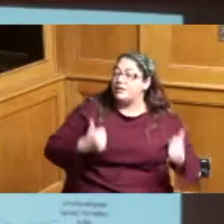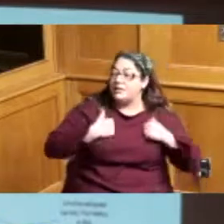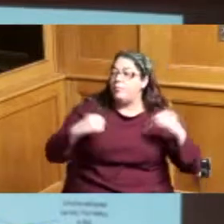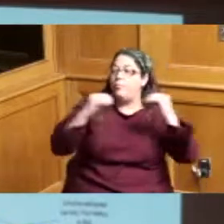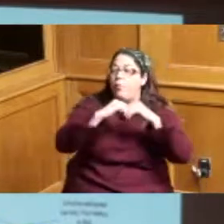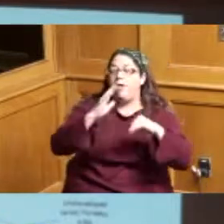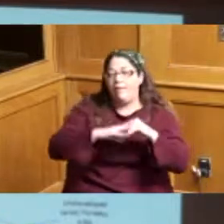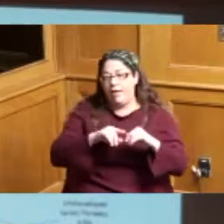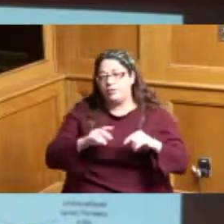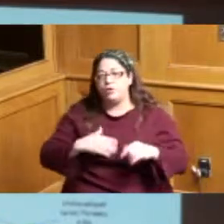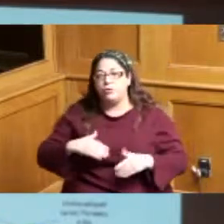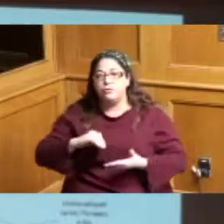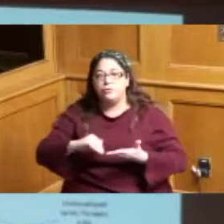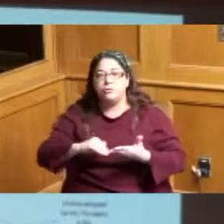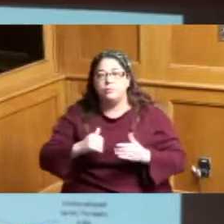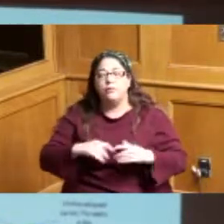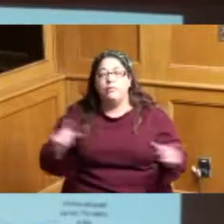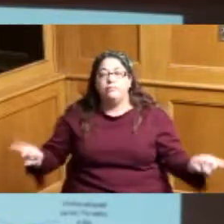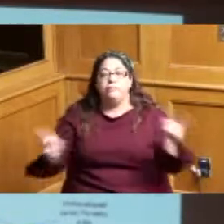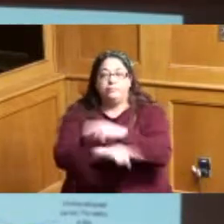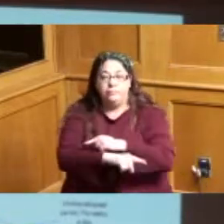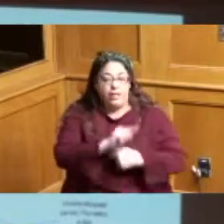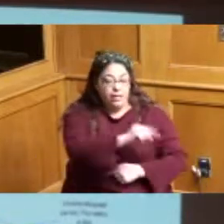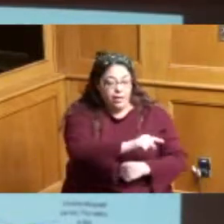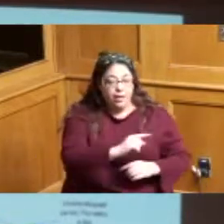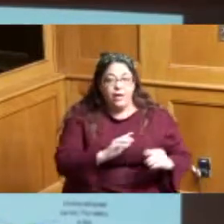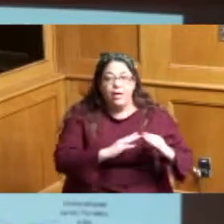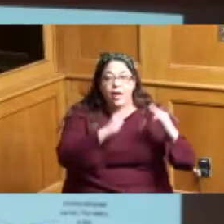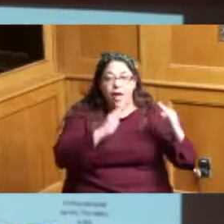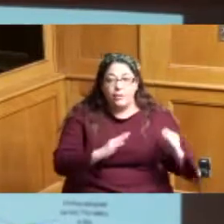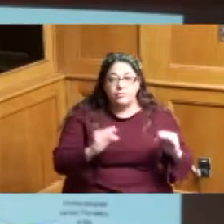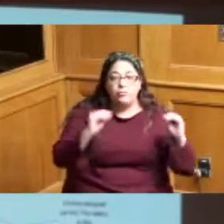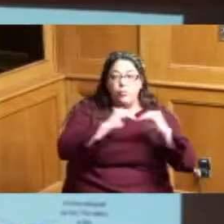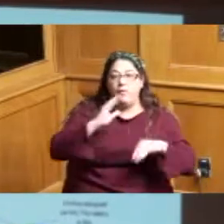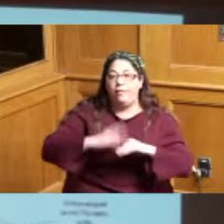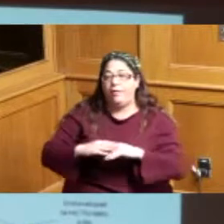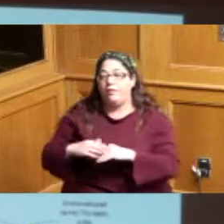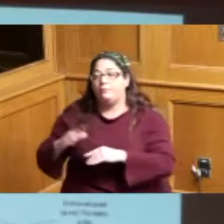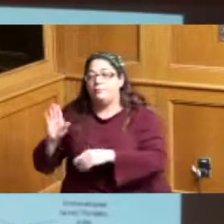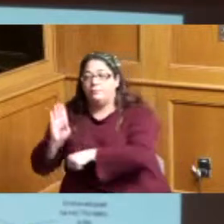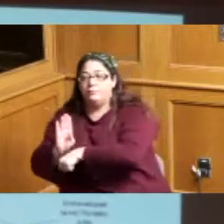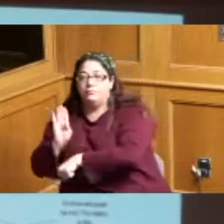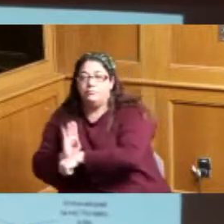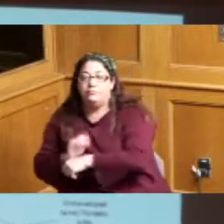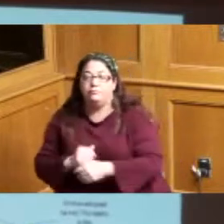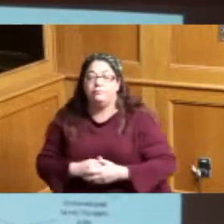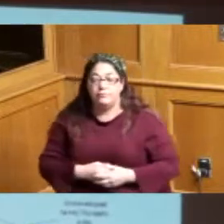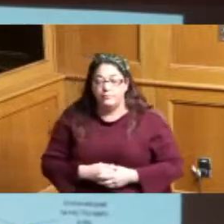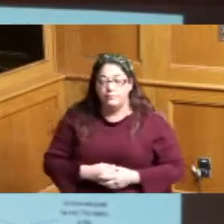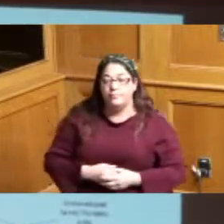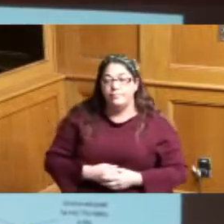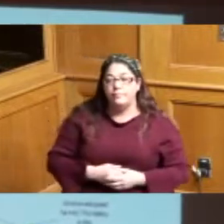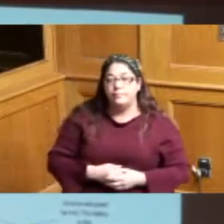of the number of parcels are held by those two categories of land use but then if you look to